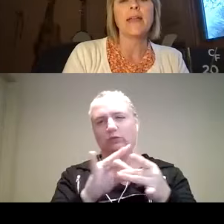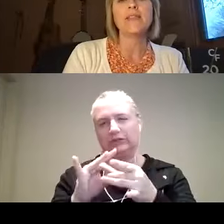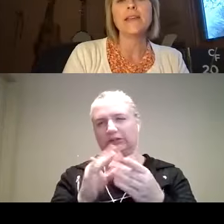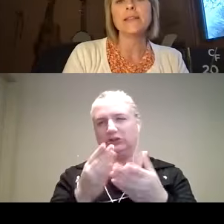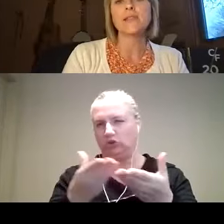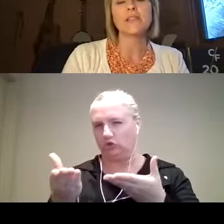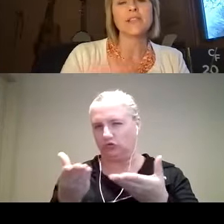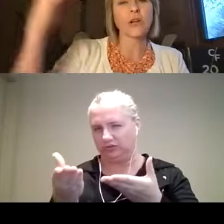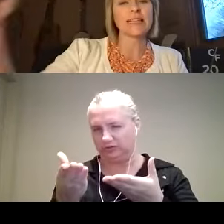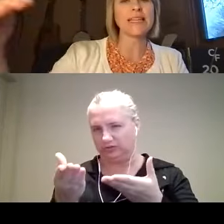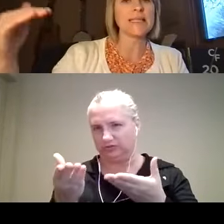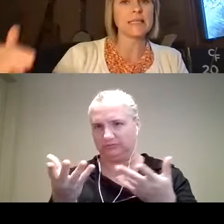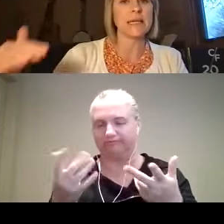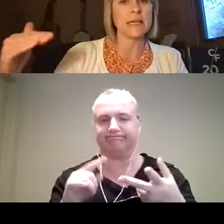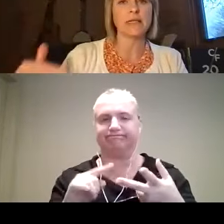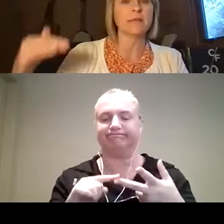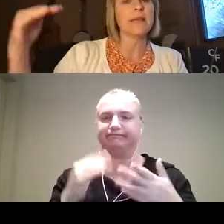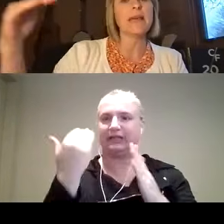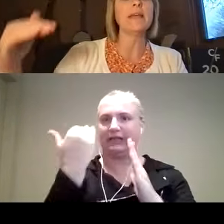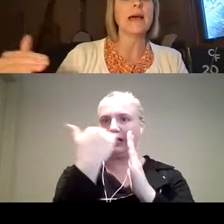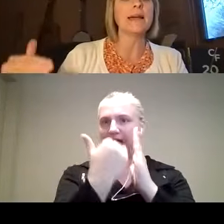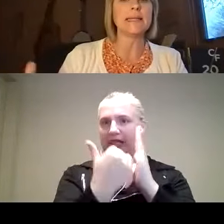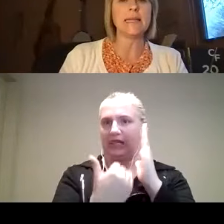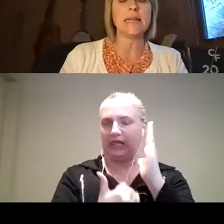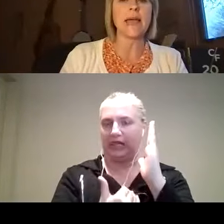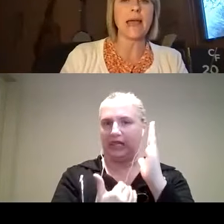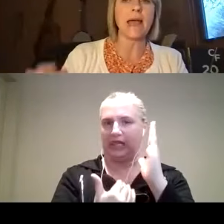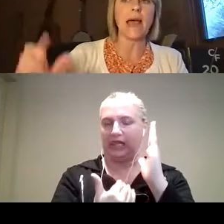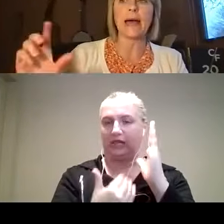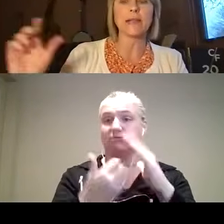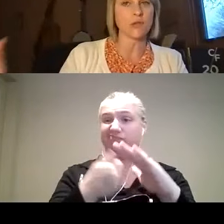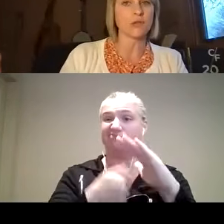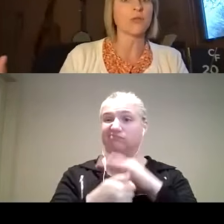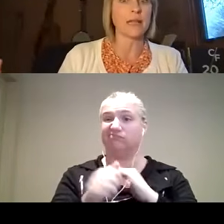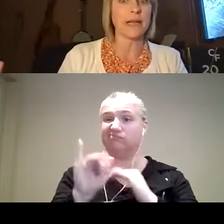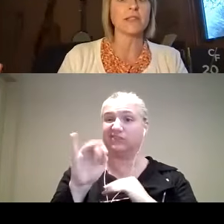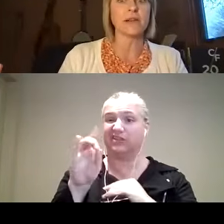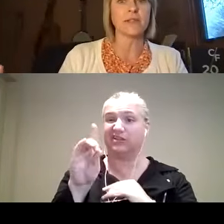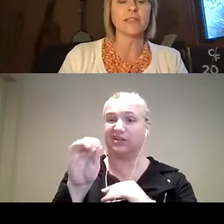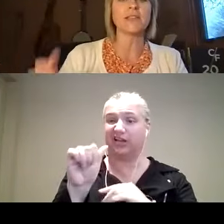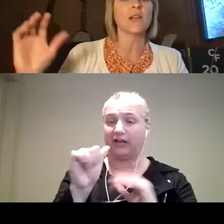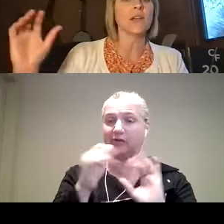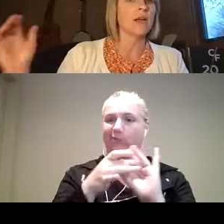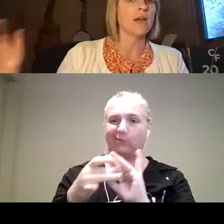And these services are listed in the IDEA as related services.